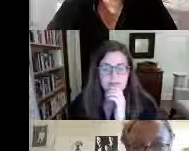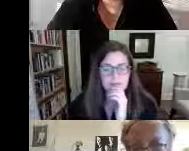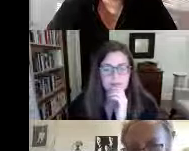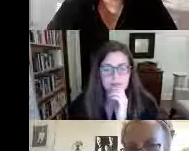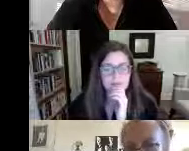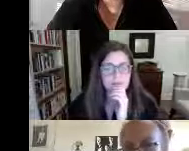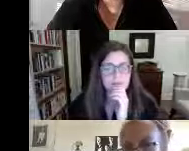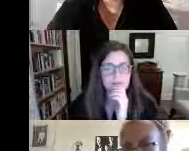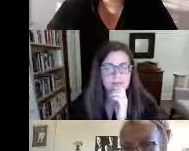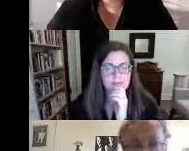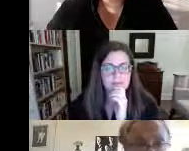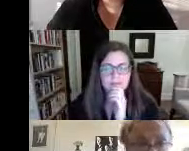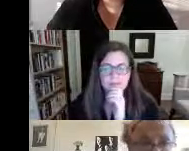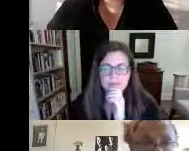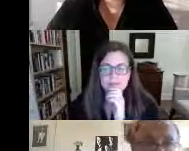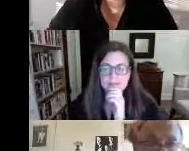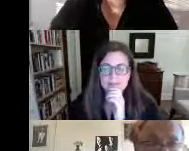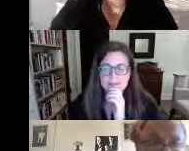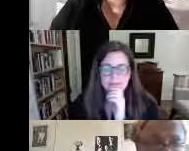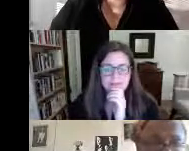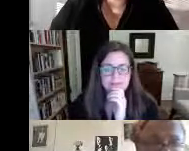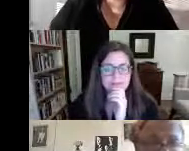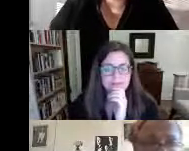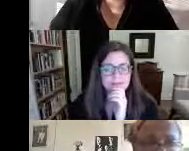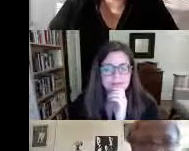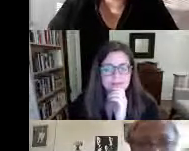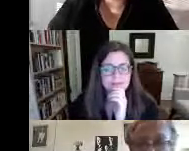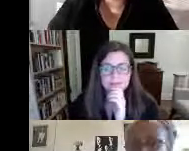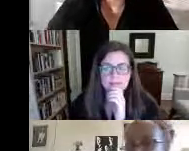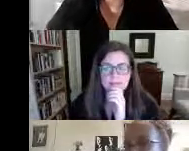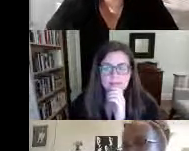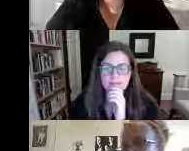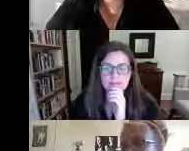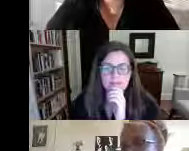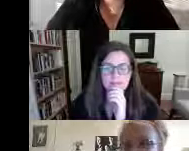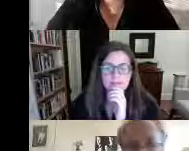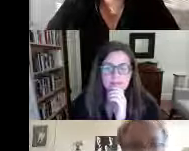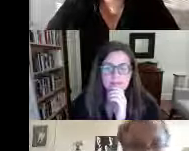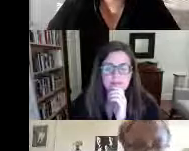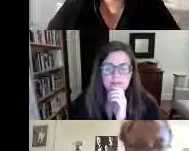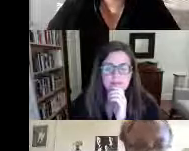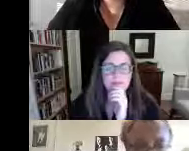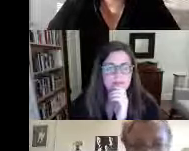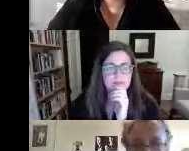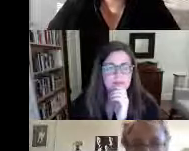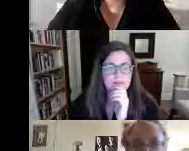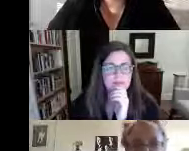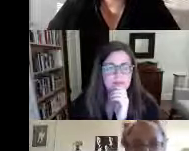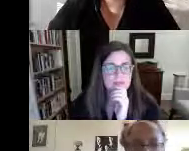slides I am a black woman, mixed heritage, my family is from Louisiana, they are from